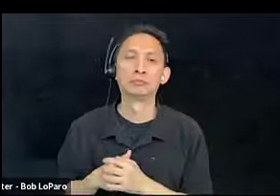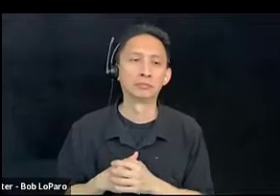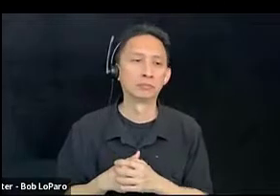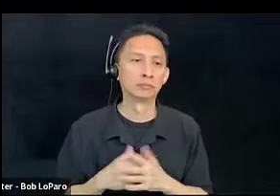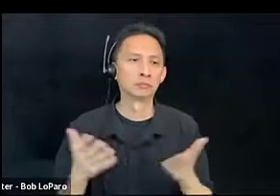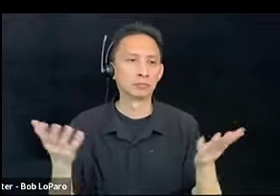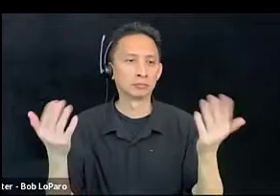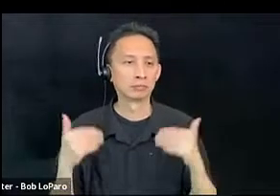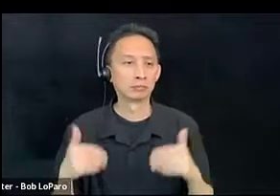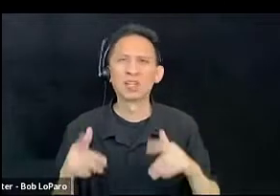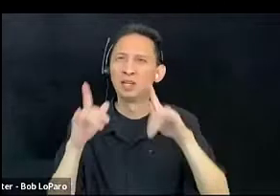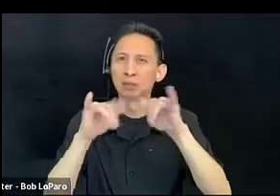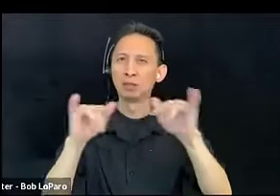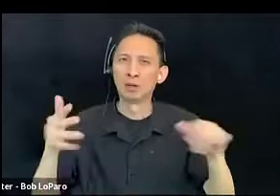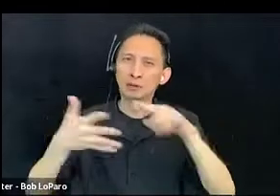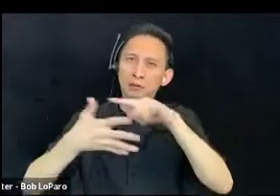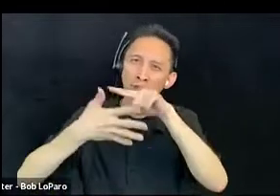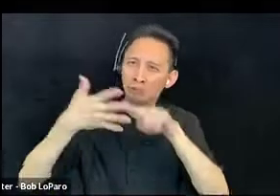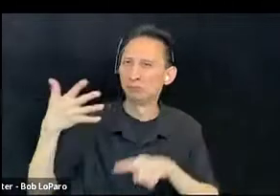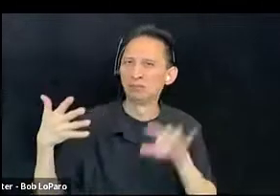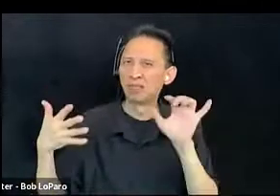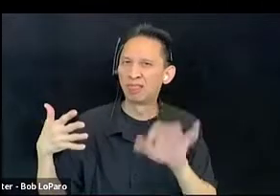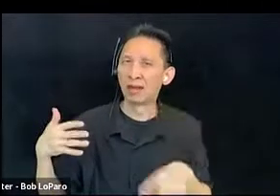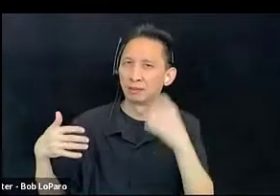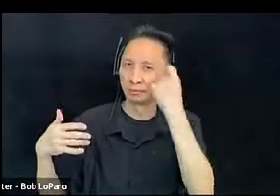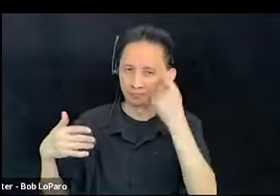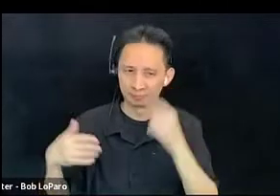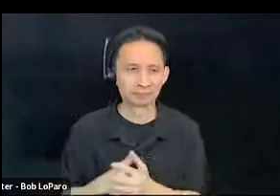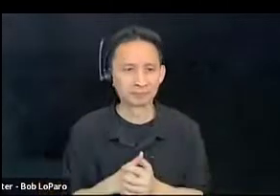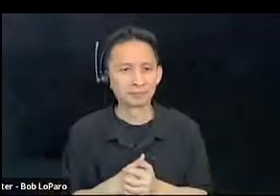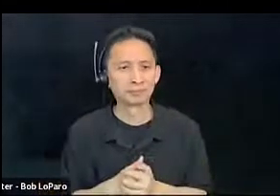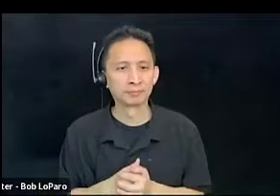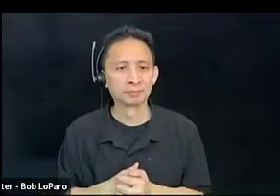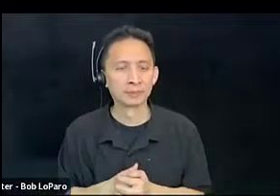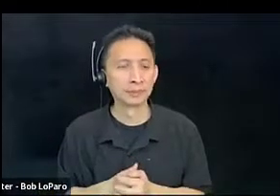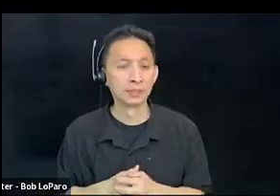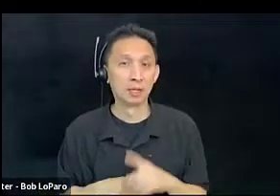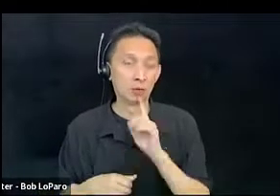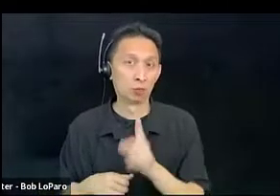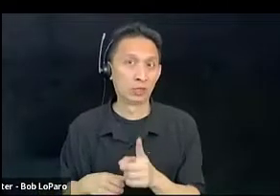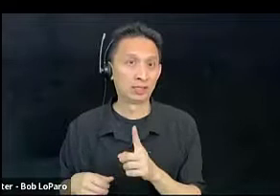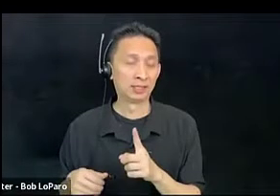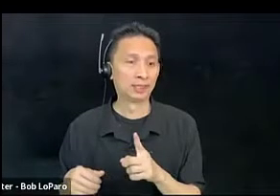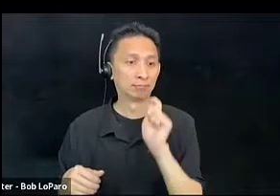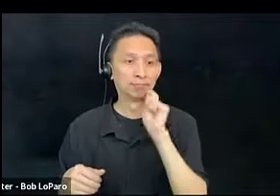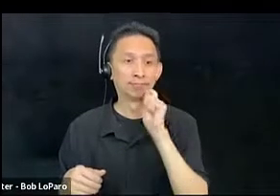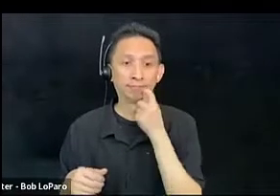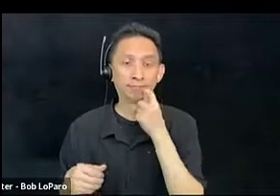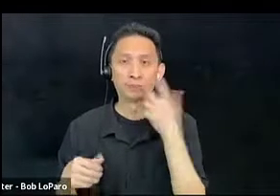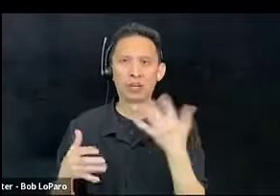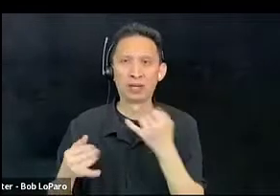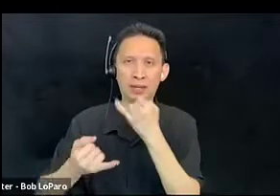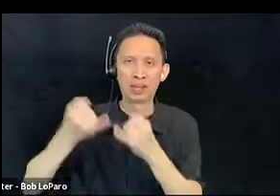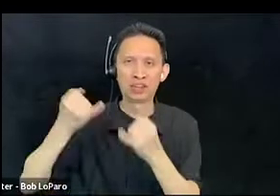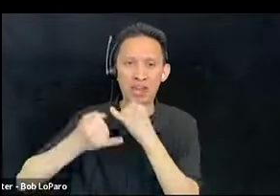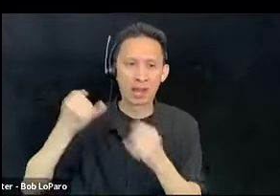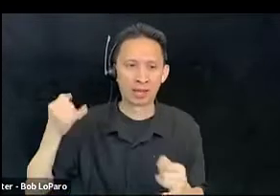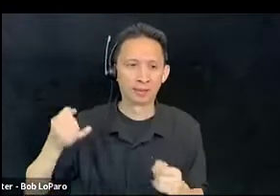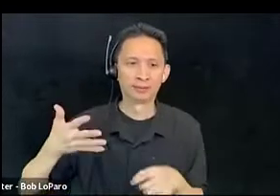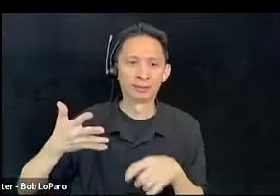right? You can see where we're going here. The ones that I really appreciate are like the ones on the bottom there. How often do you see a child?